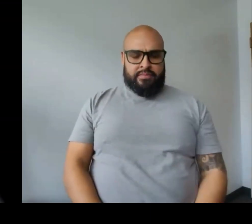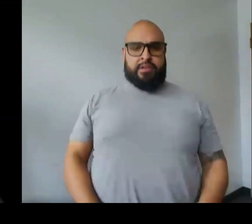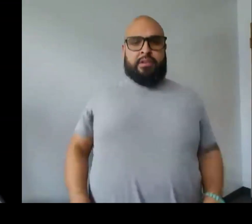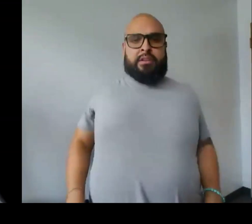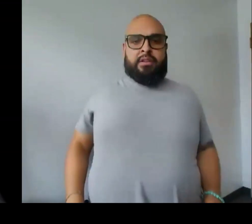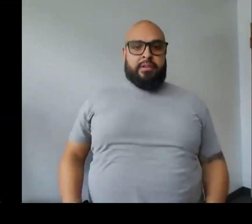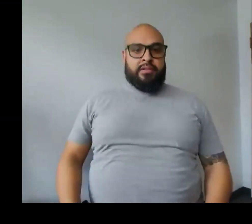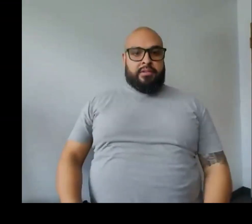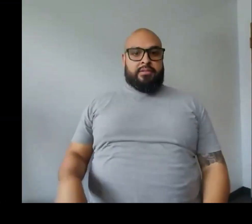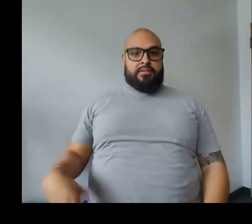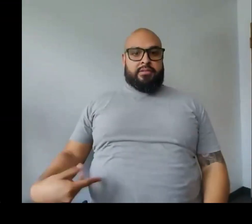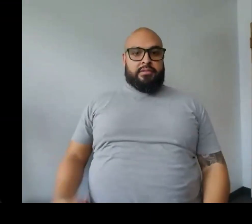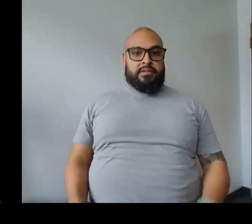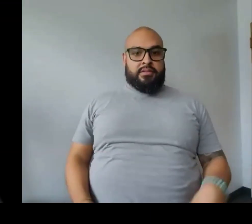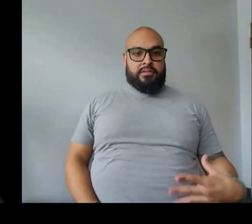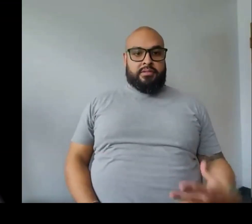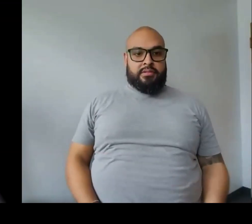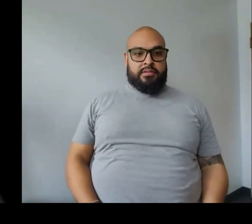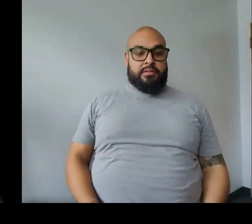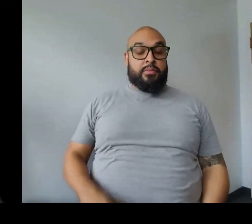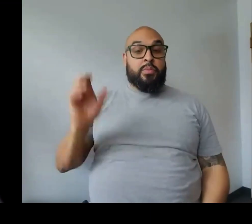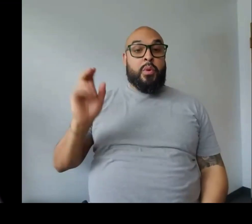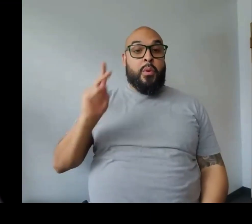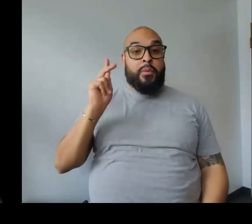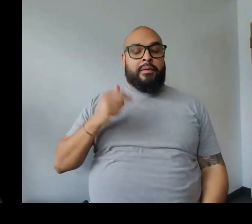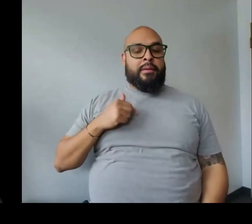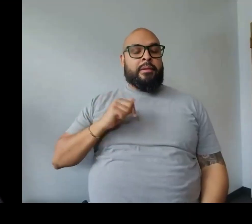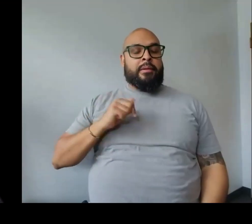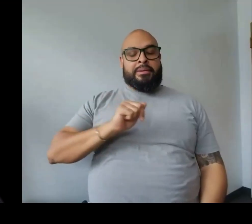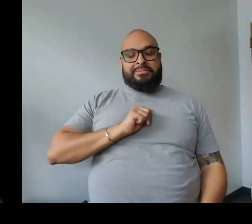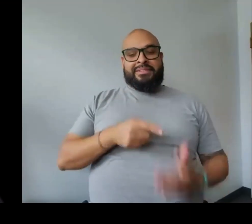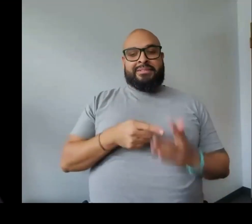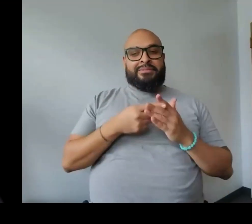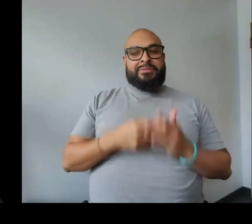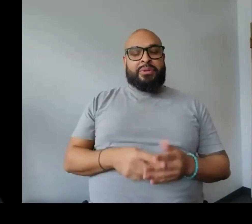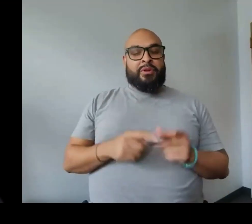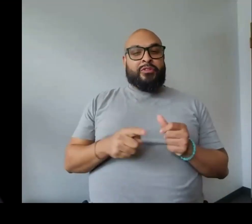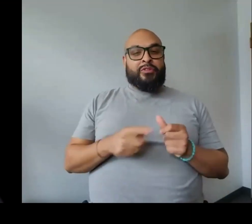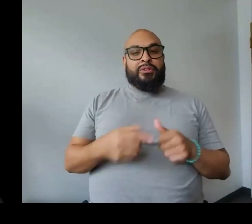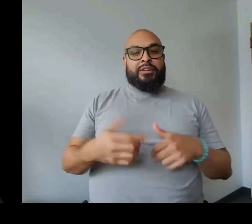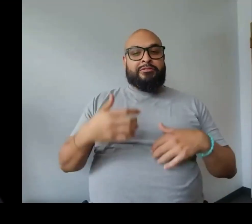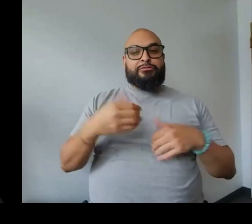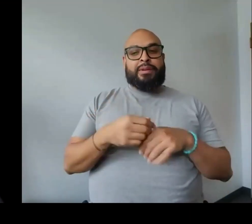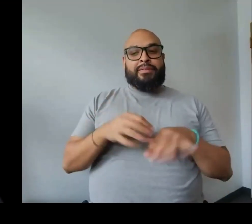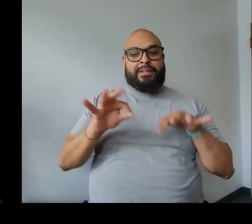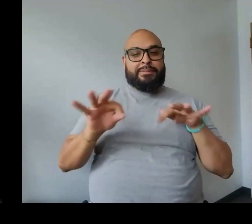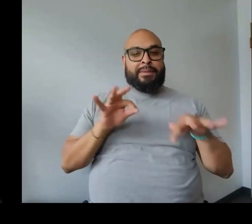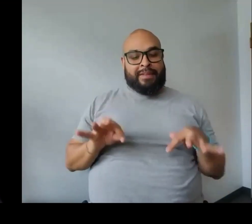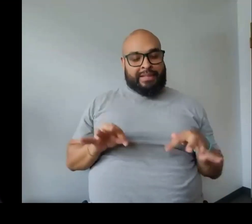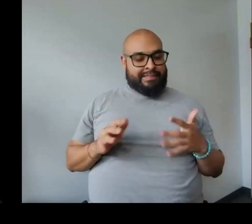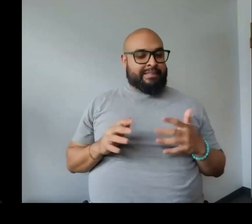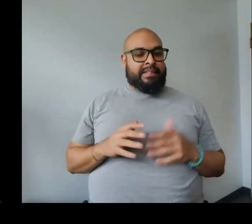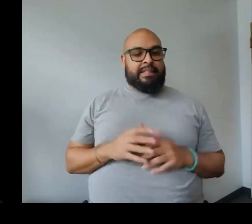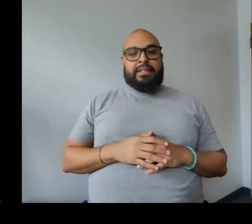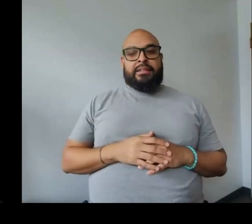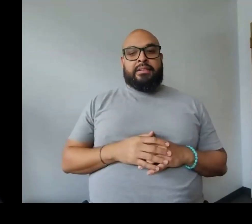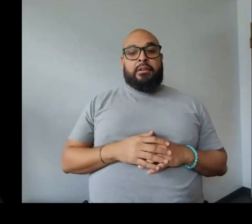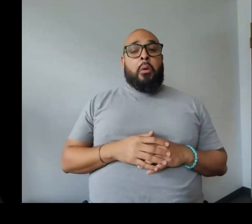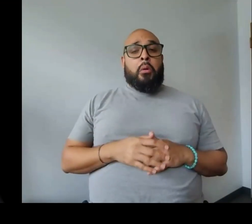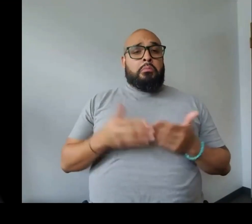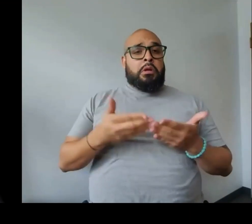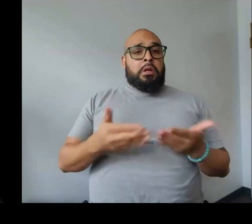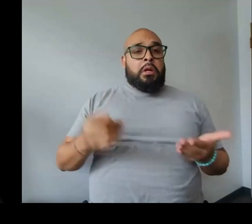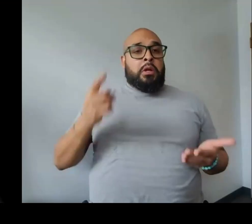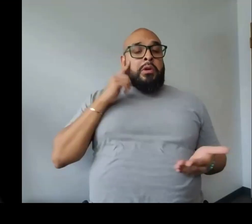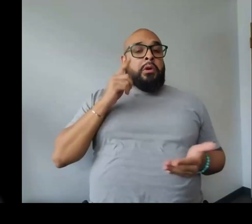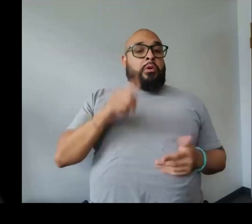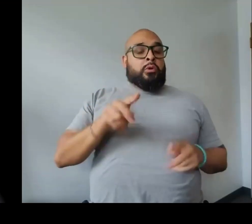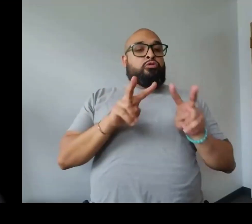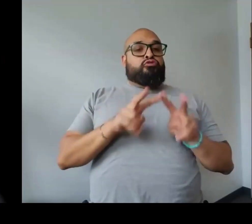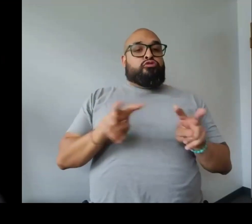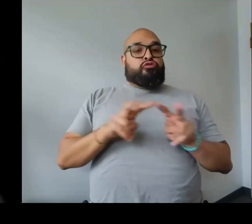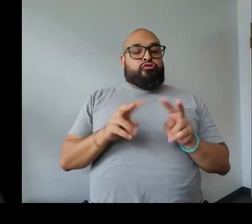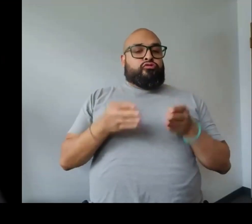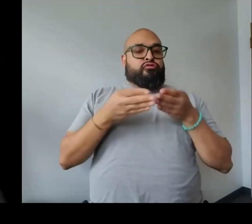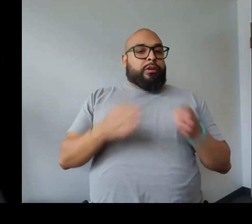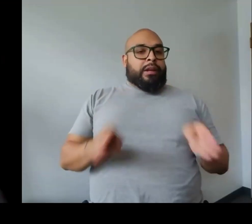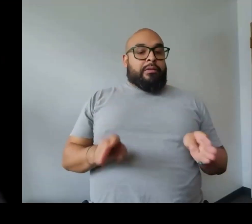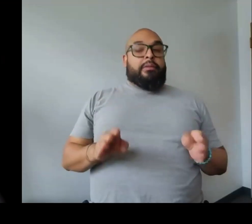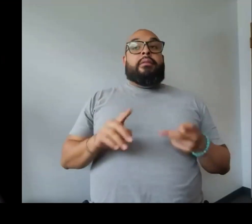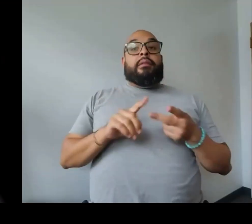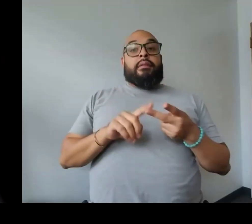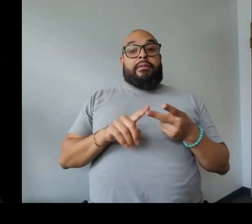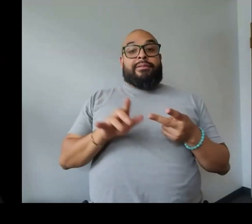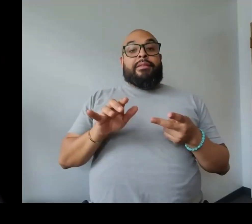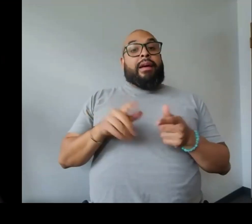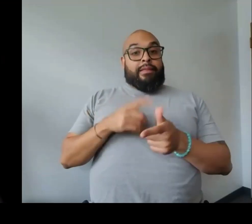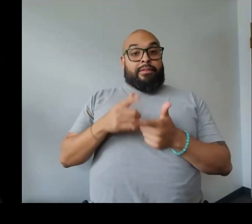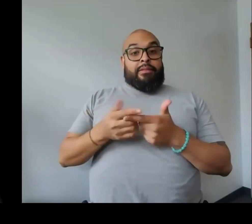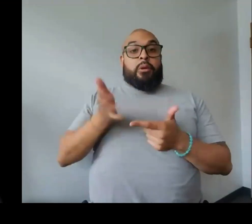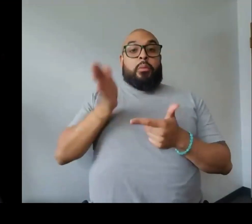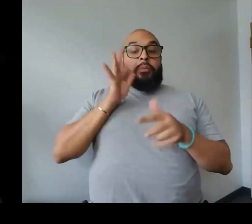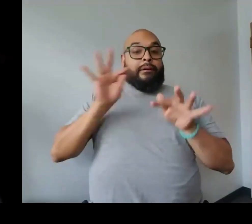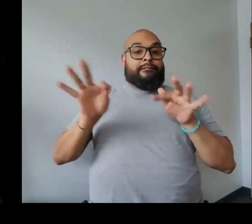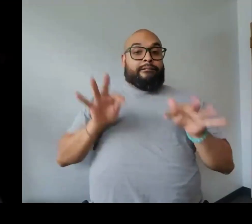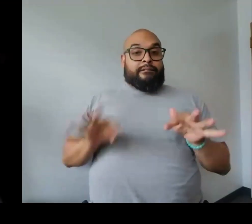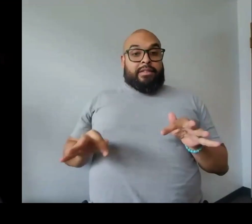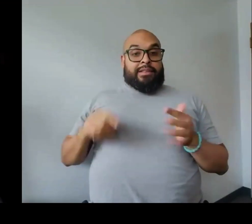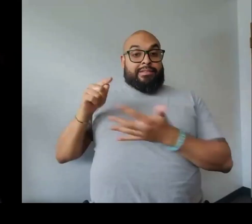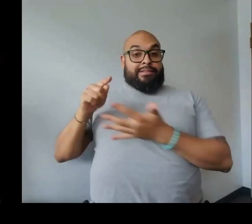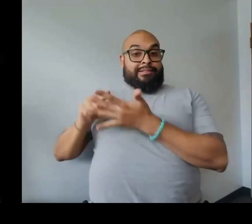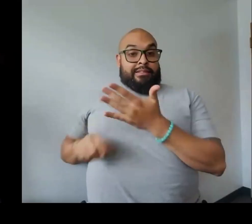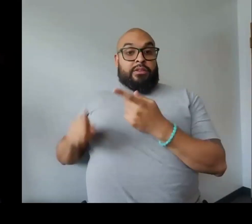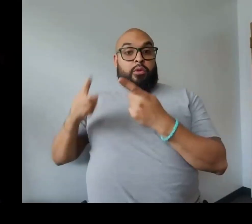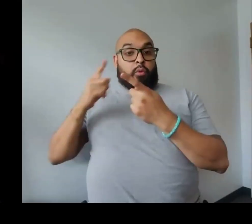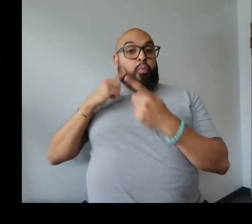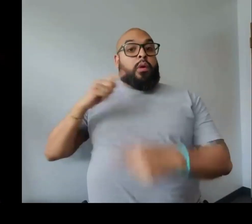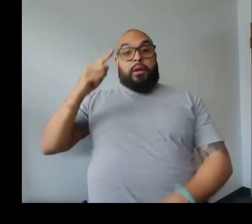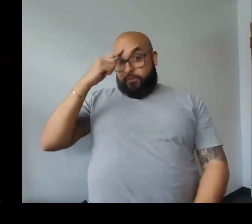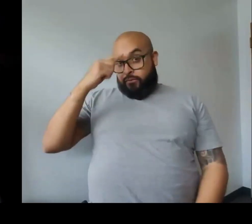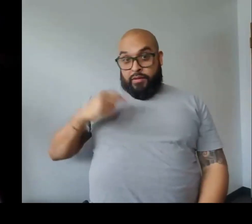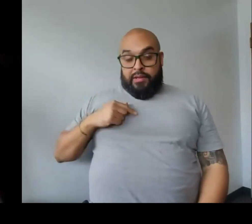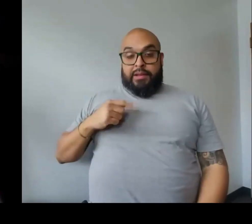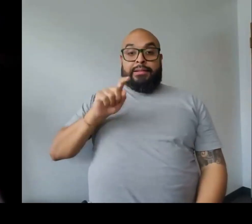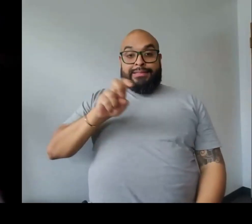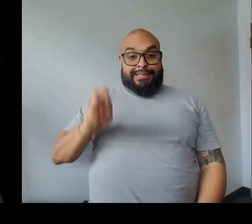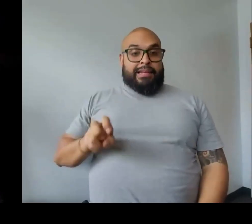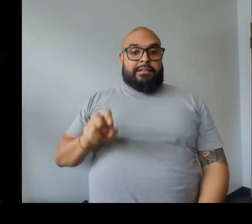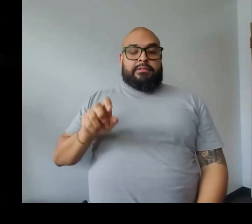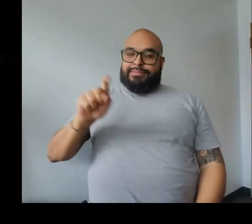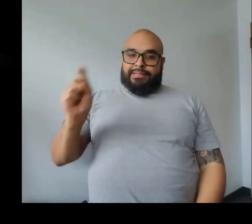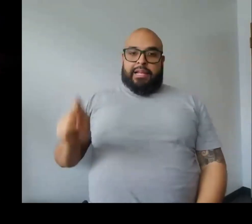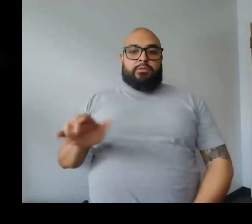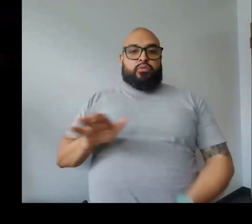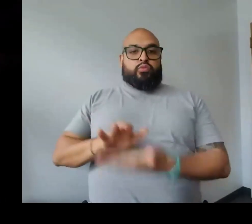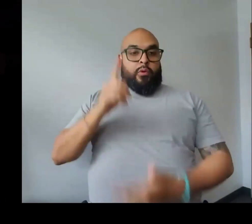Okay, so I was going to start out just by briefly saying some things that you could look at overall, and then I'm just going to share some things that have worked for us at the Texas School for the Blind and Visually Impaired, and some of them I even used before I was working with visually impaired populations.